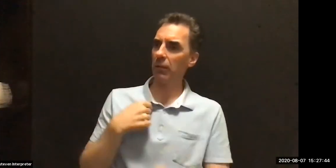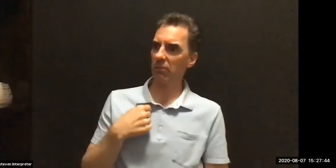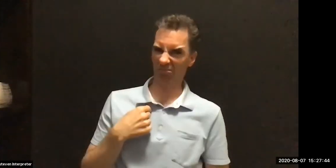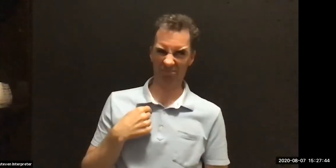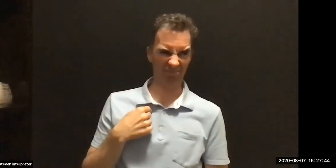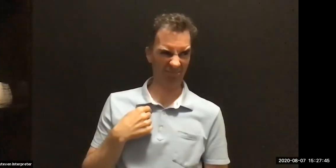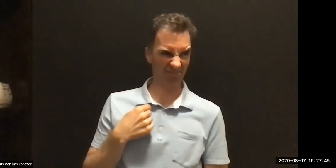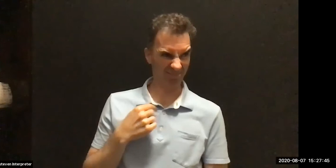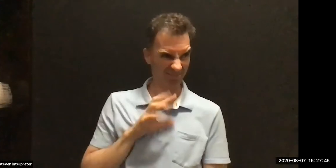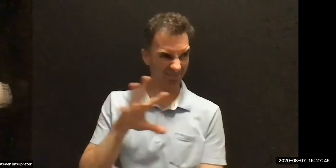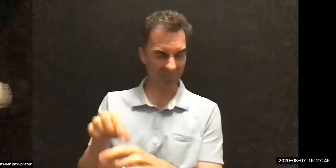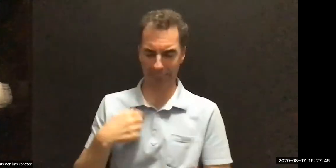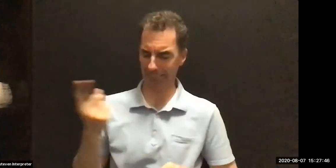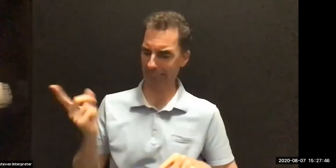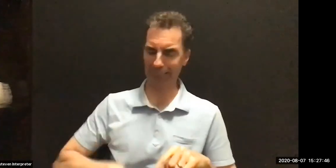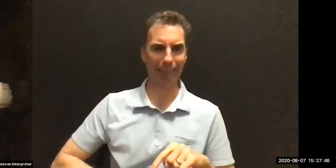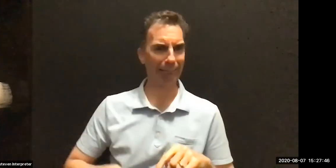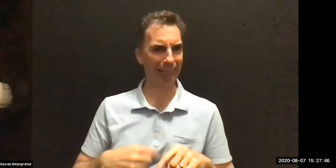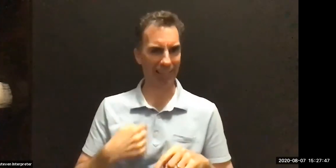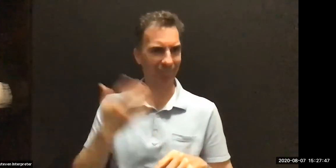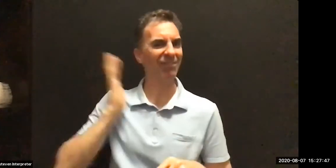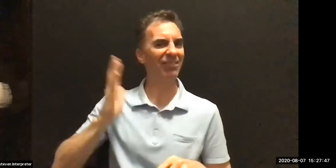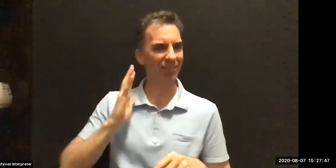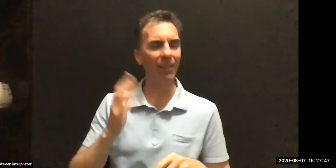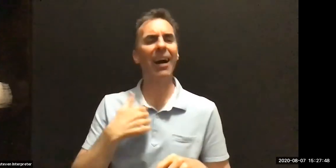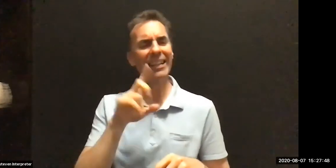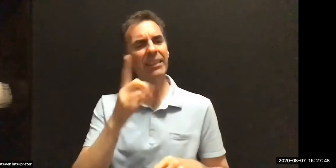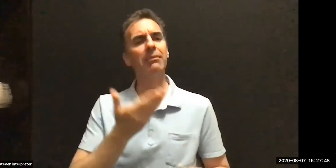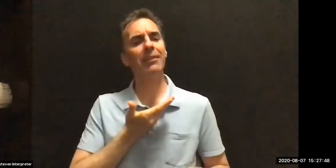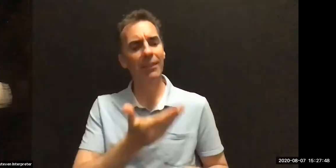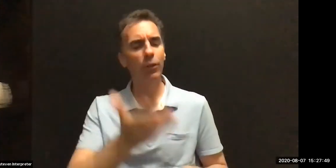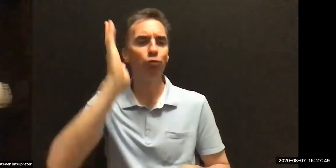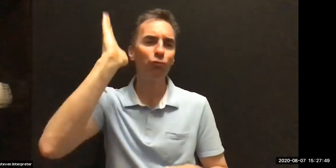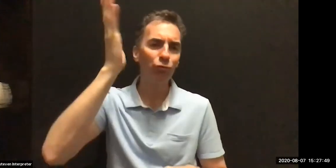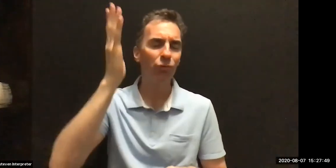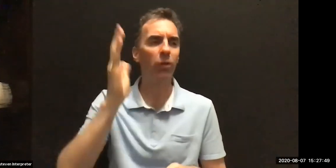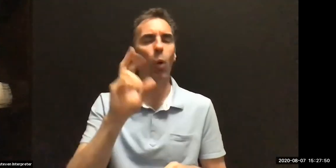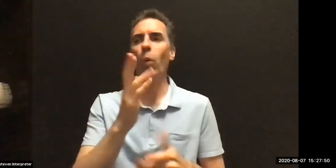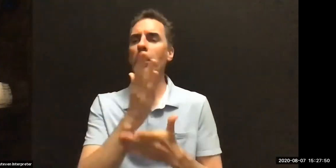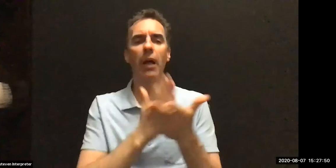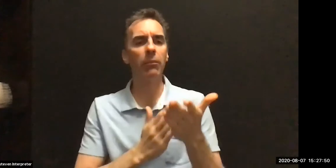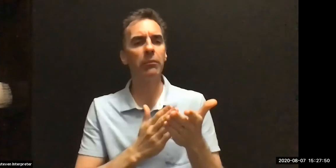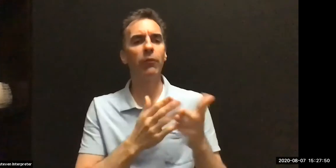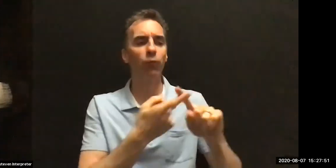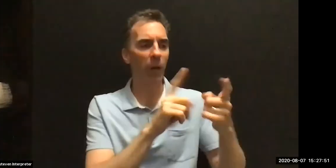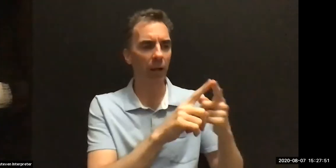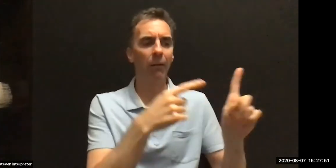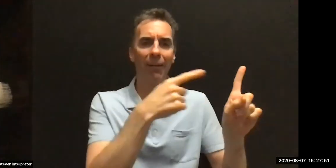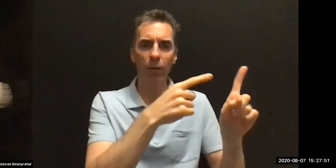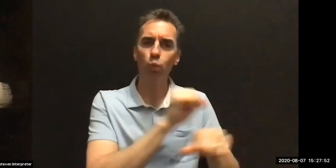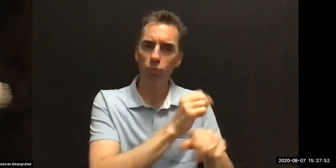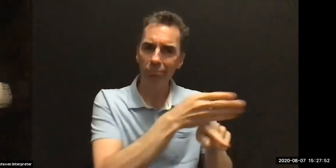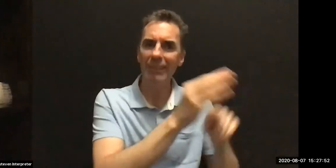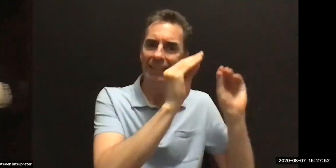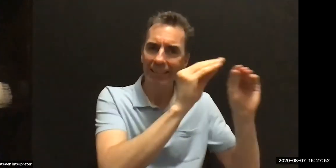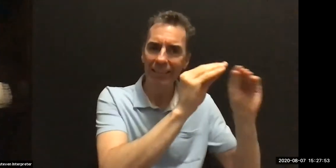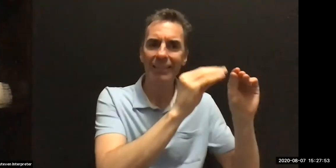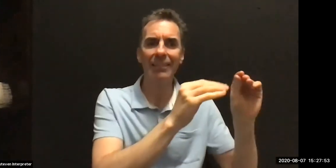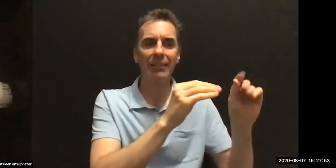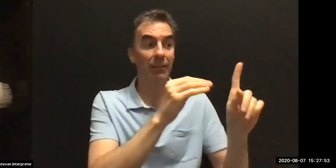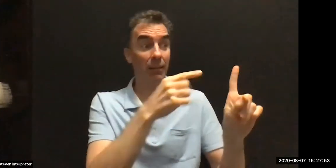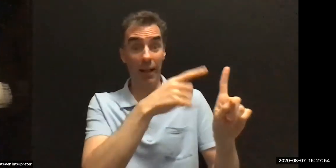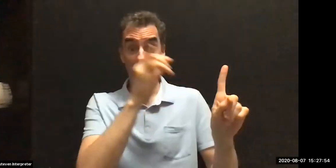Channelle Charest: And and I've done guest lectures and things like that and and I have dear friends who are professors and teachers and it's, it really is one of the most powerful positions that we have in the country.